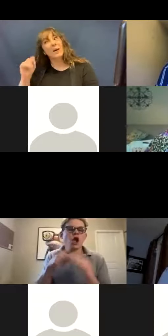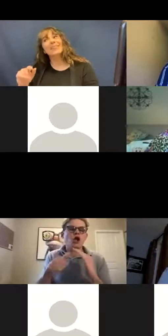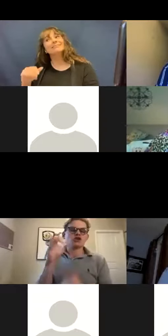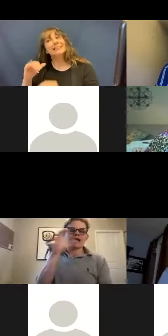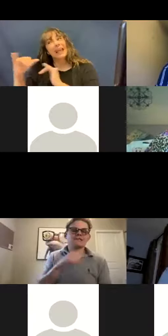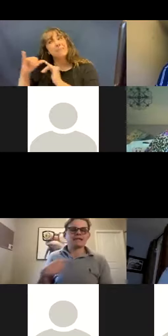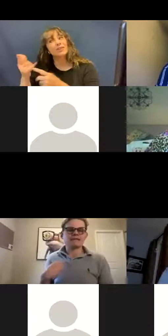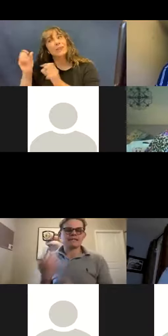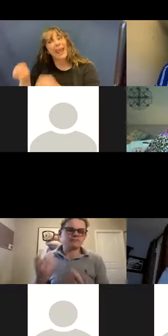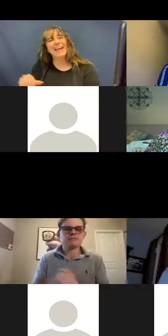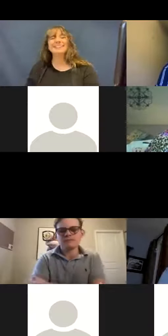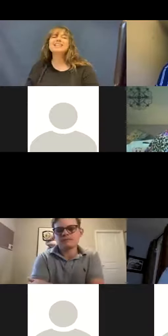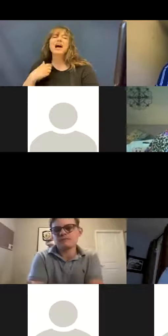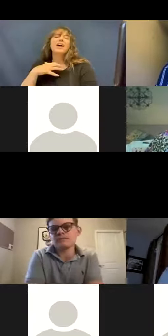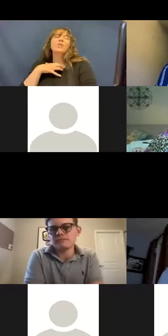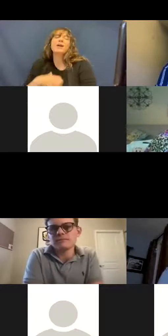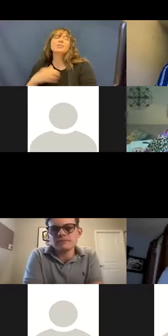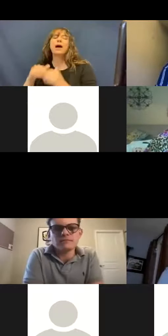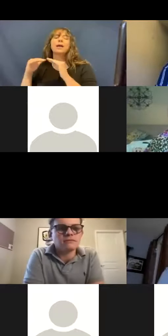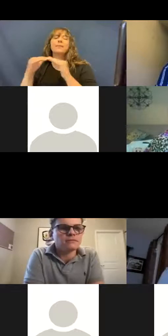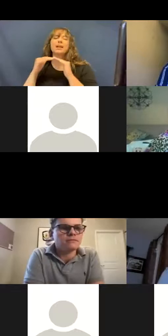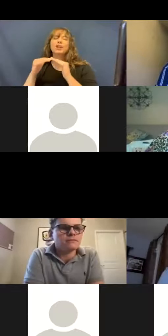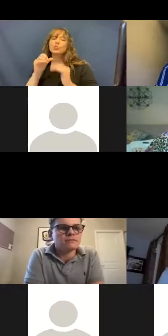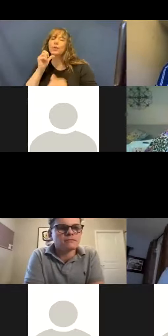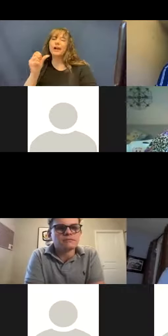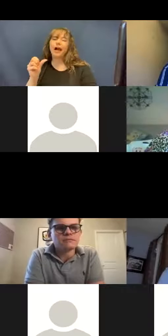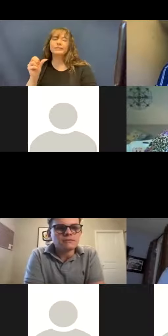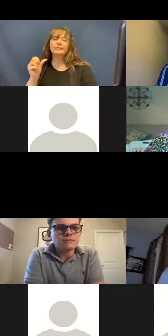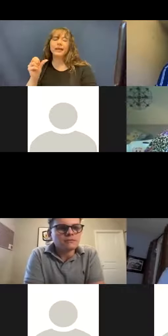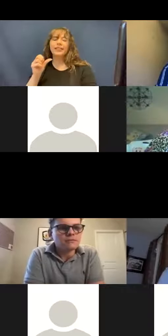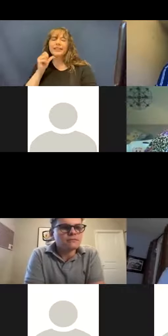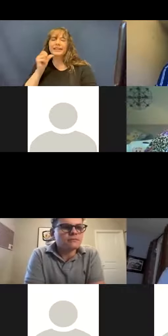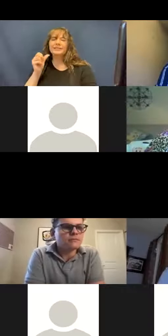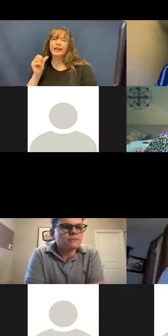my peers were not, you know, they didn't assume anything.